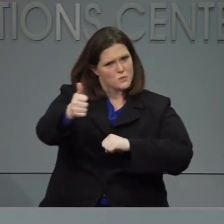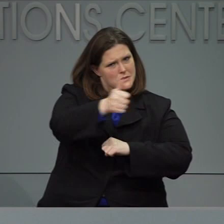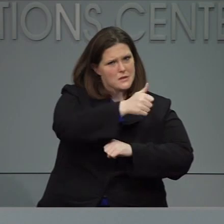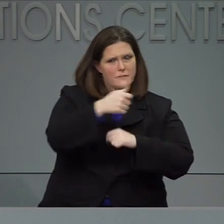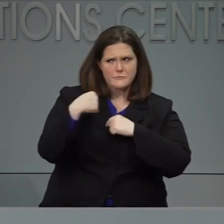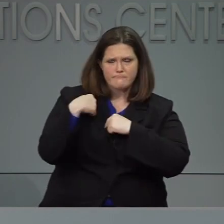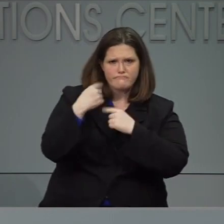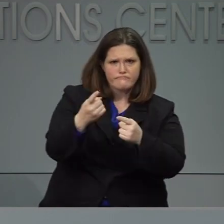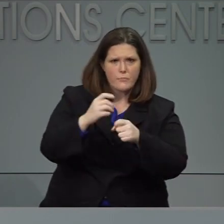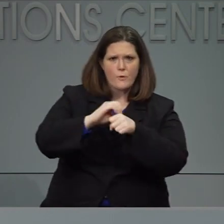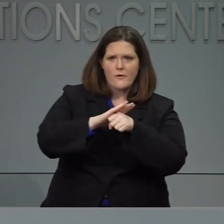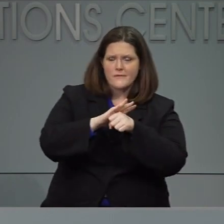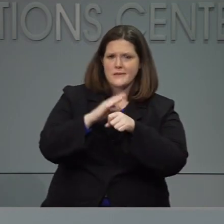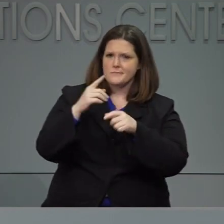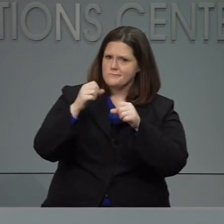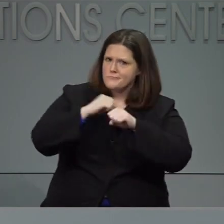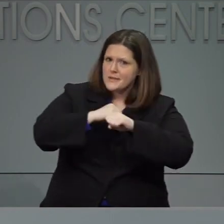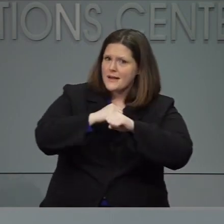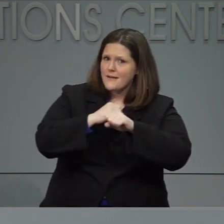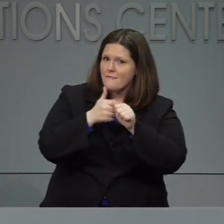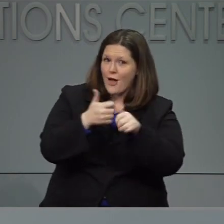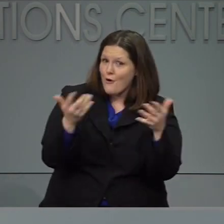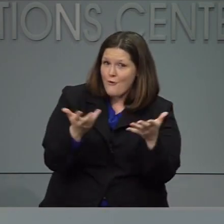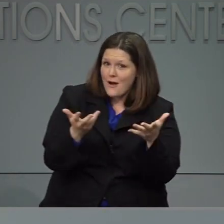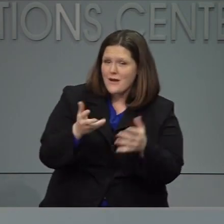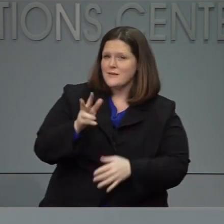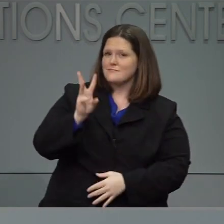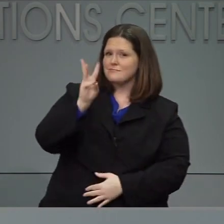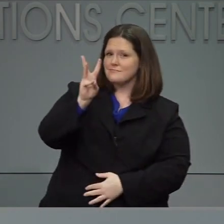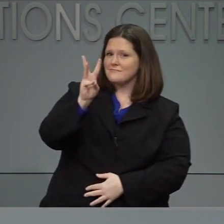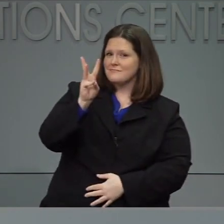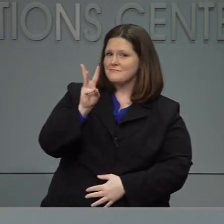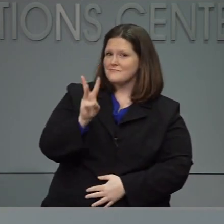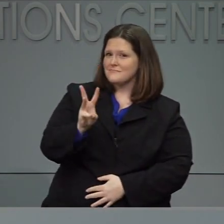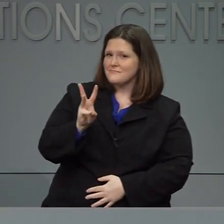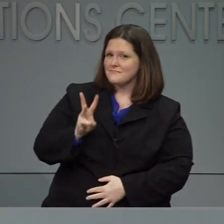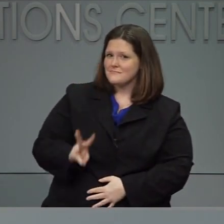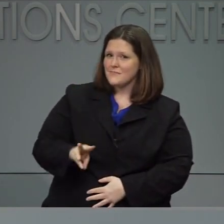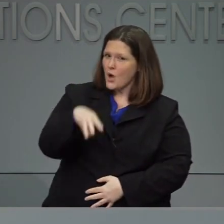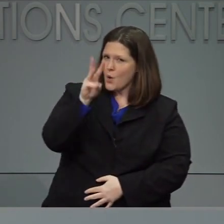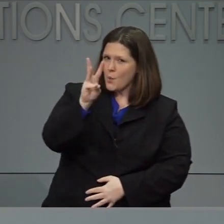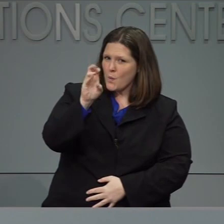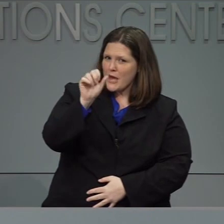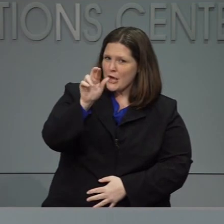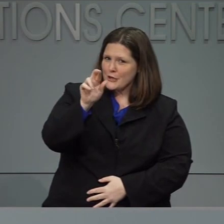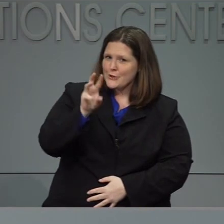COMMUNITIES BY FOLLOWING THE 3 W'S WHERE WAIT AND WASH.